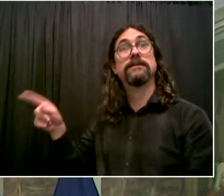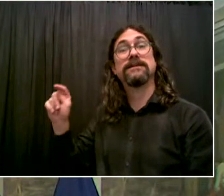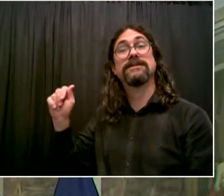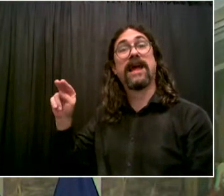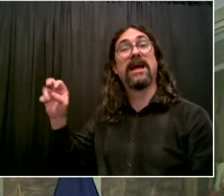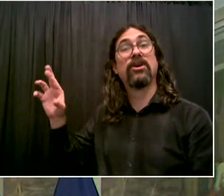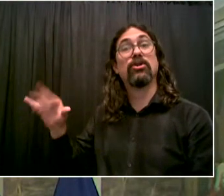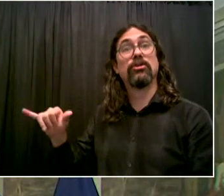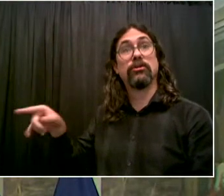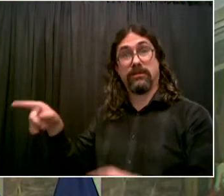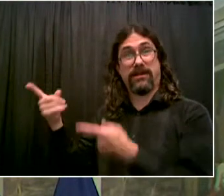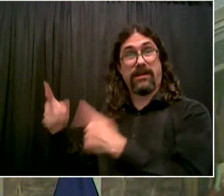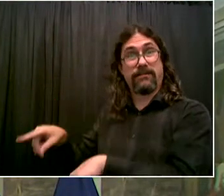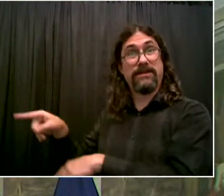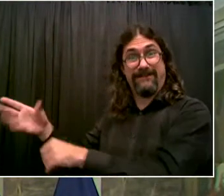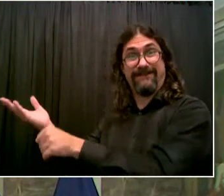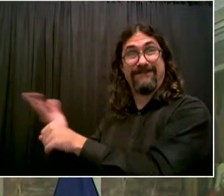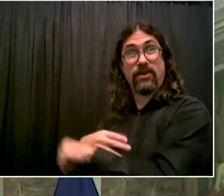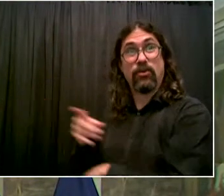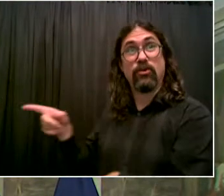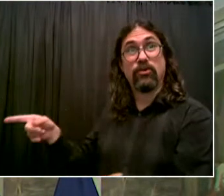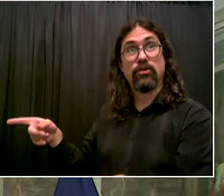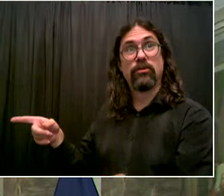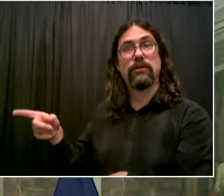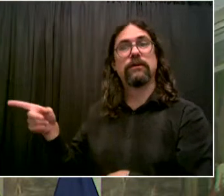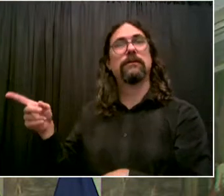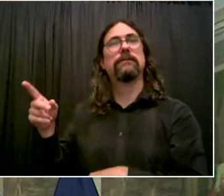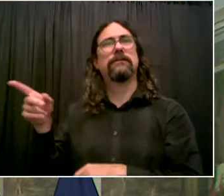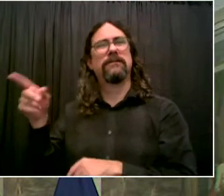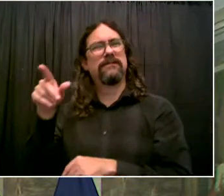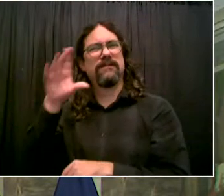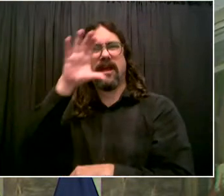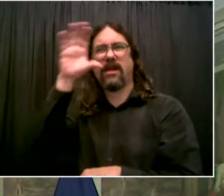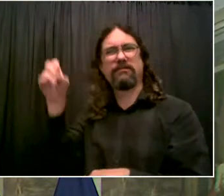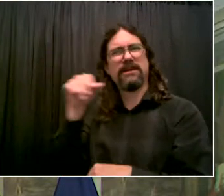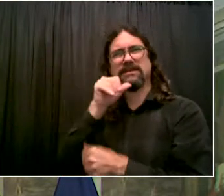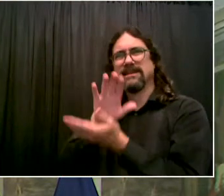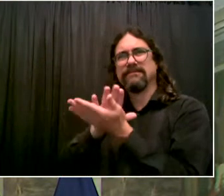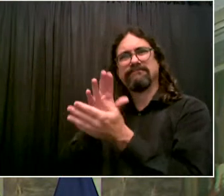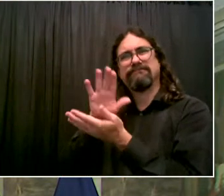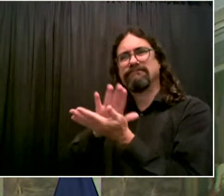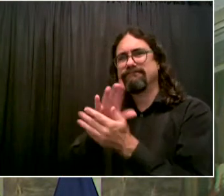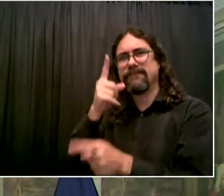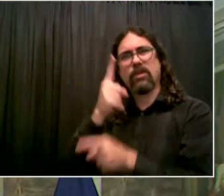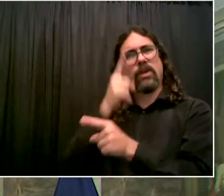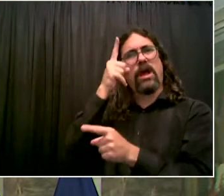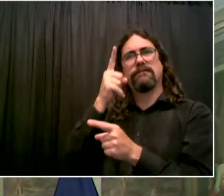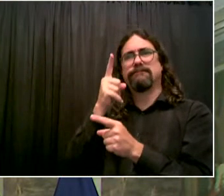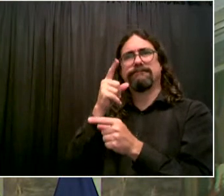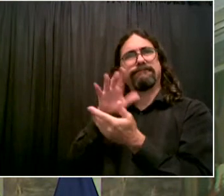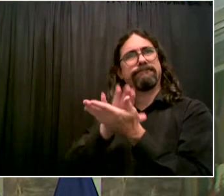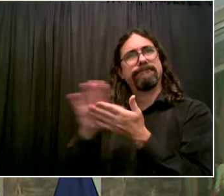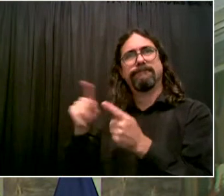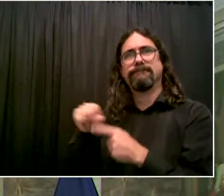HELPS EVERYONE ELSE.